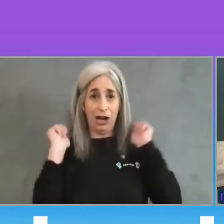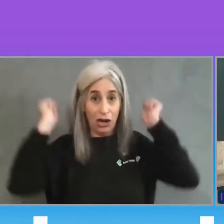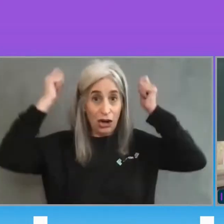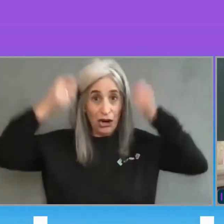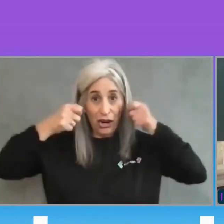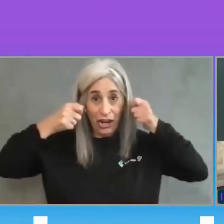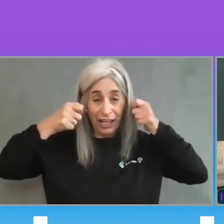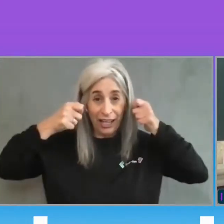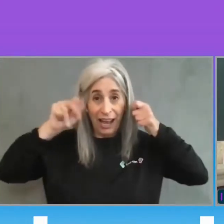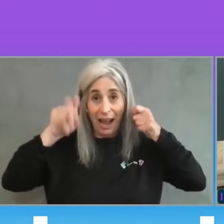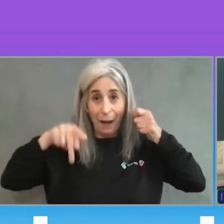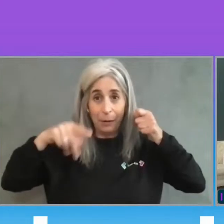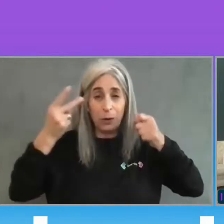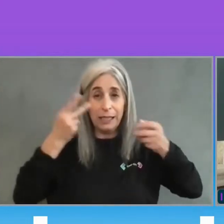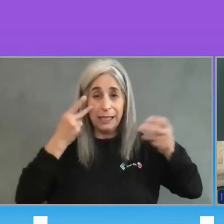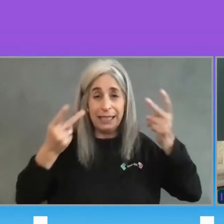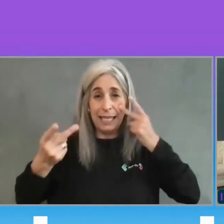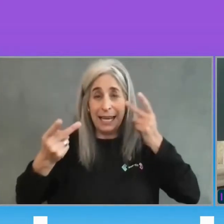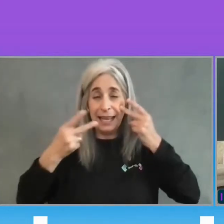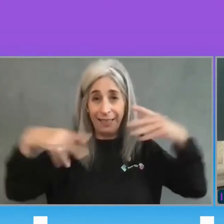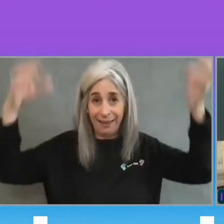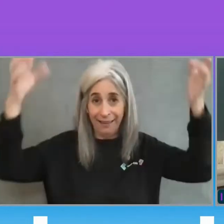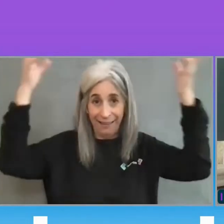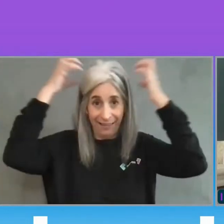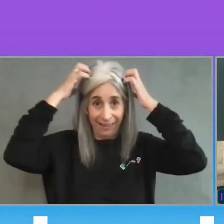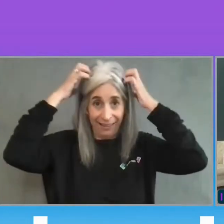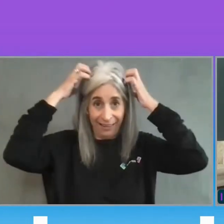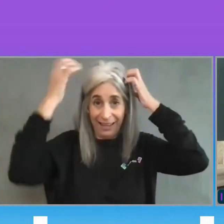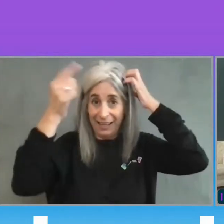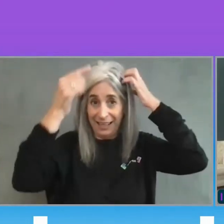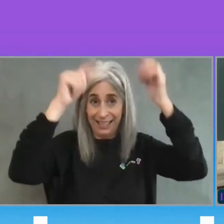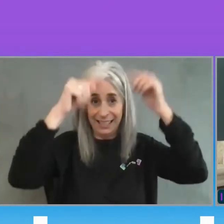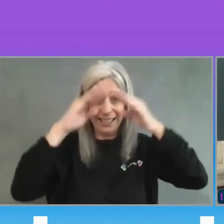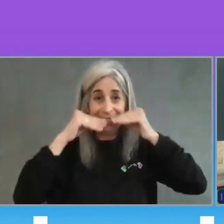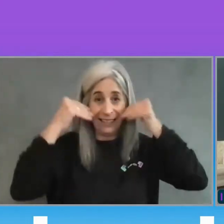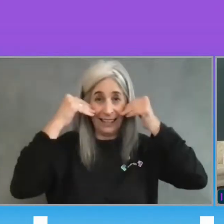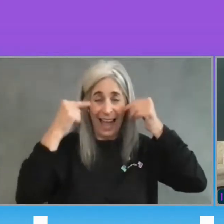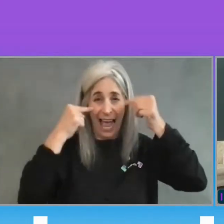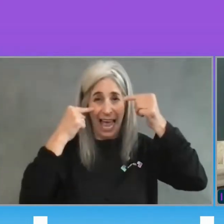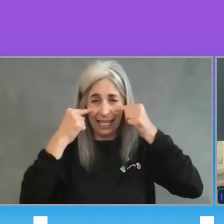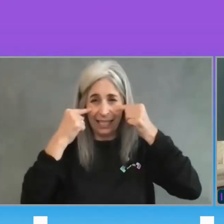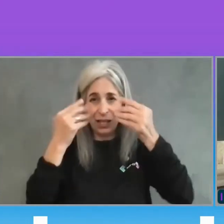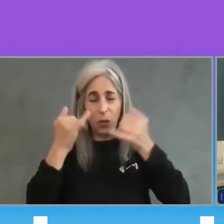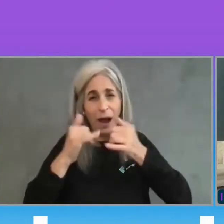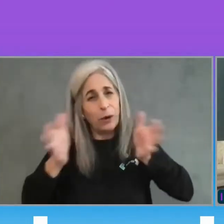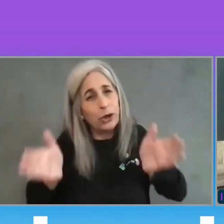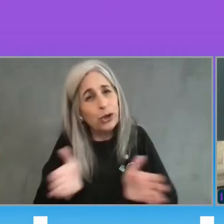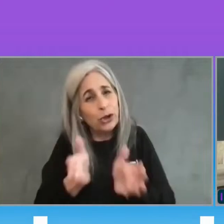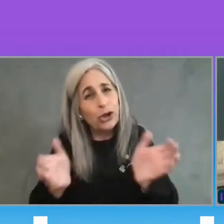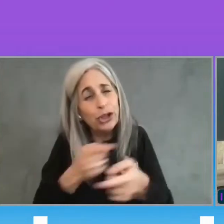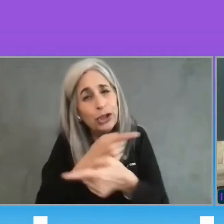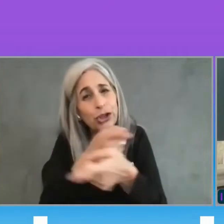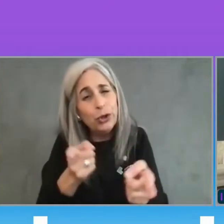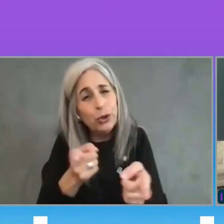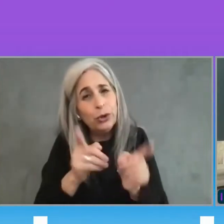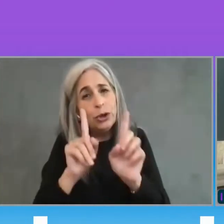up so that you can see the pink Care Bear head. Because now I